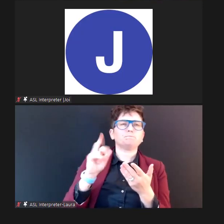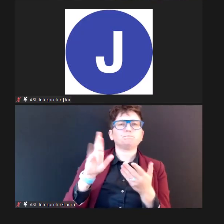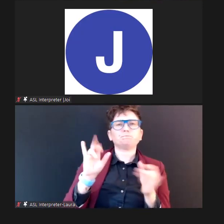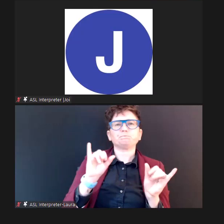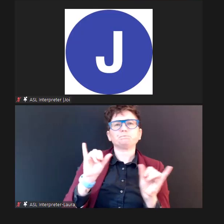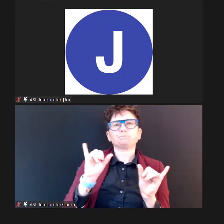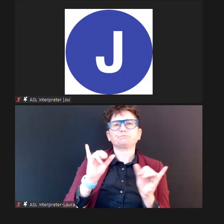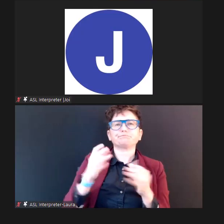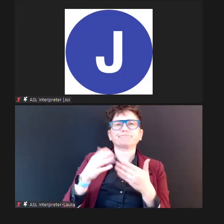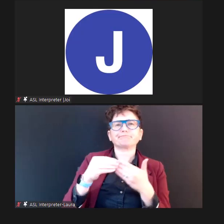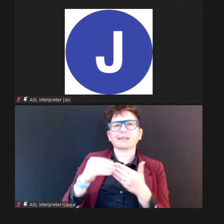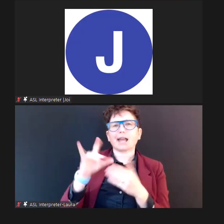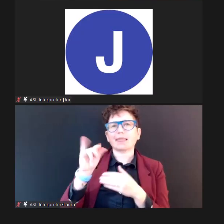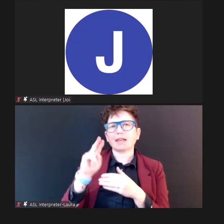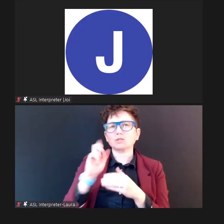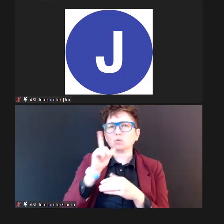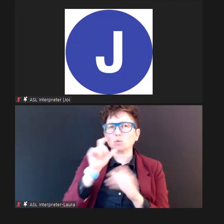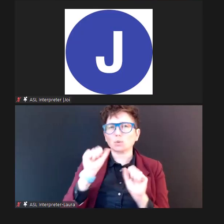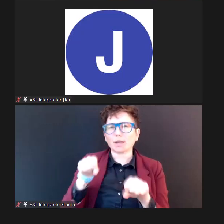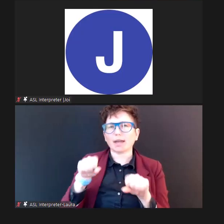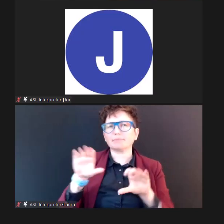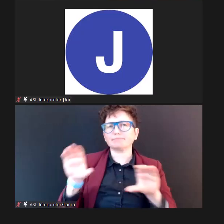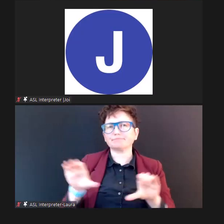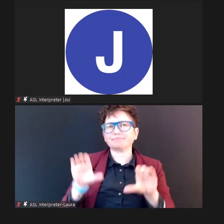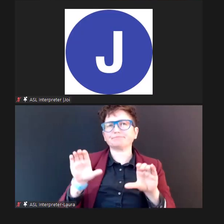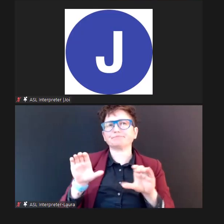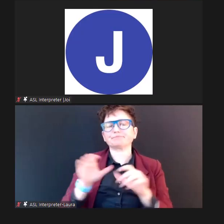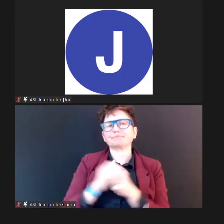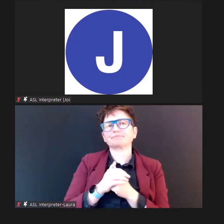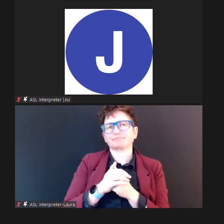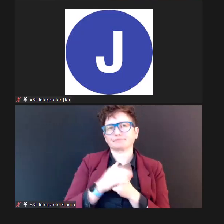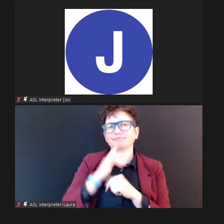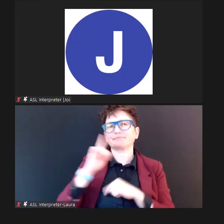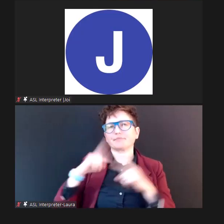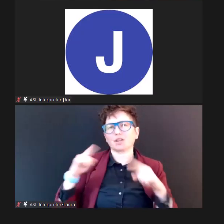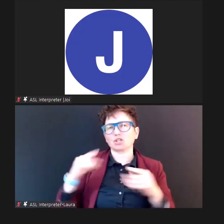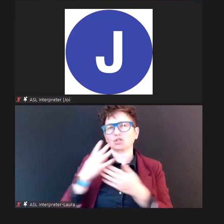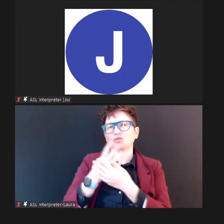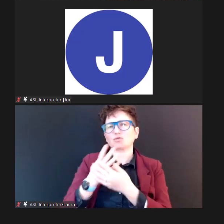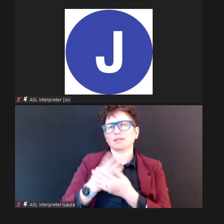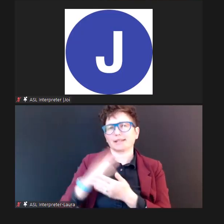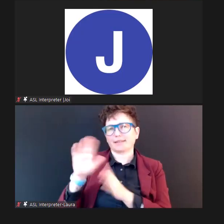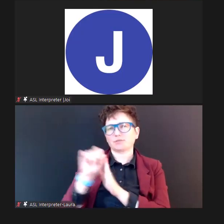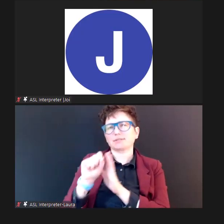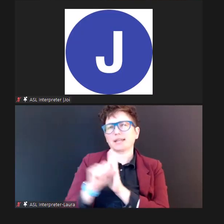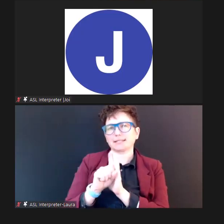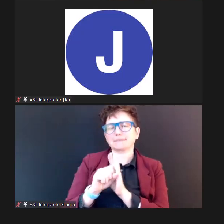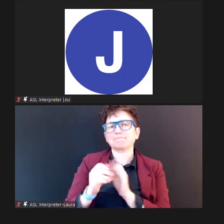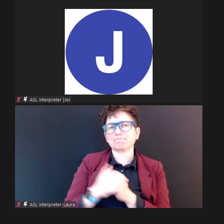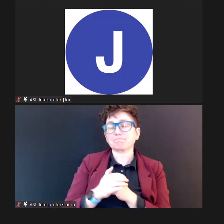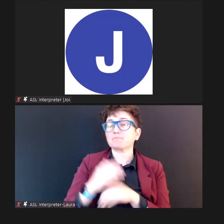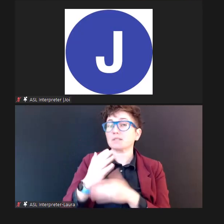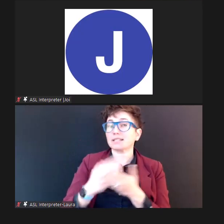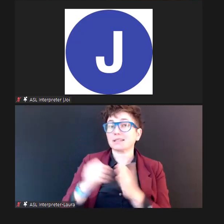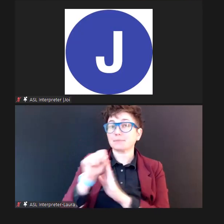guidelines on who can perform um the various screening in their states uh